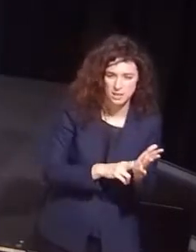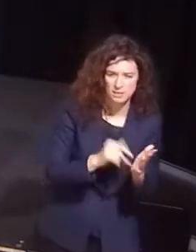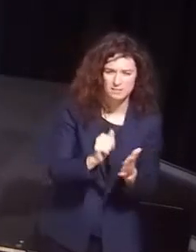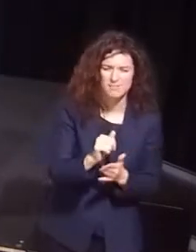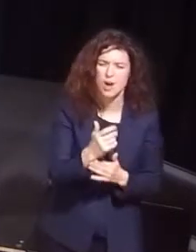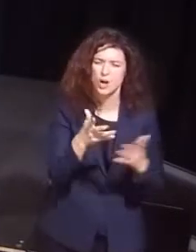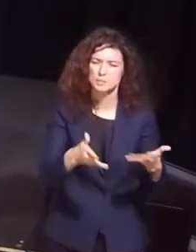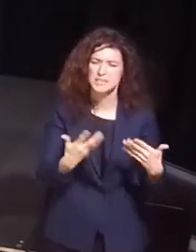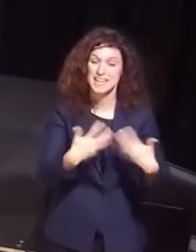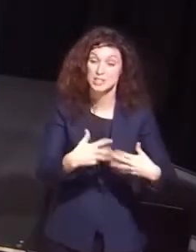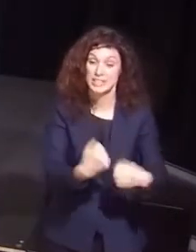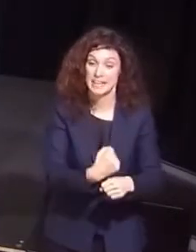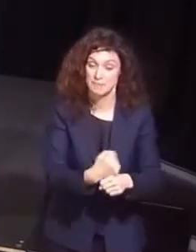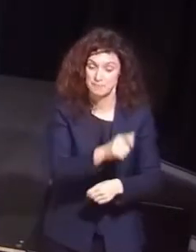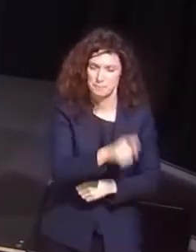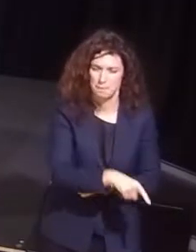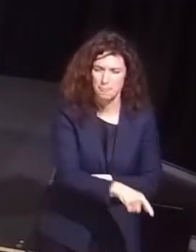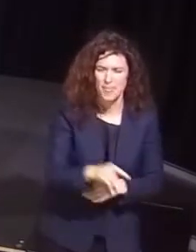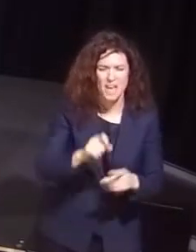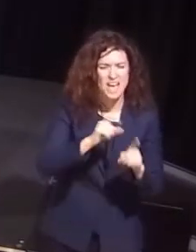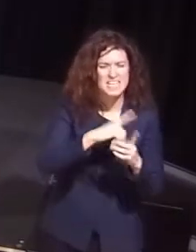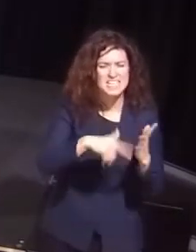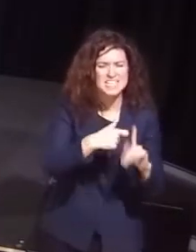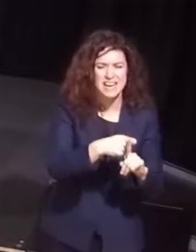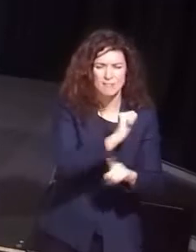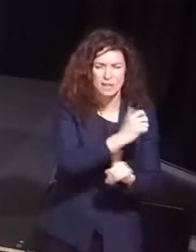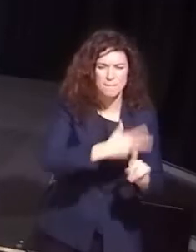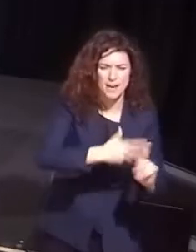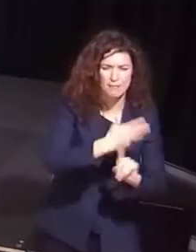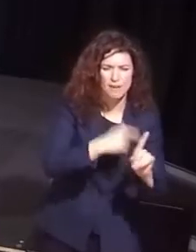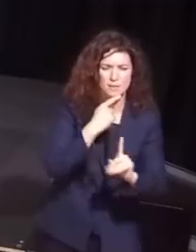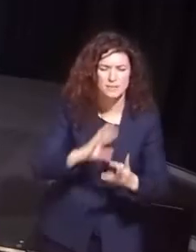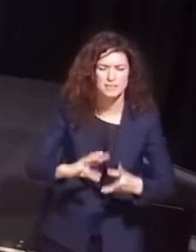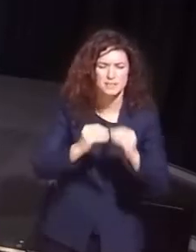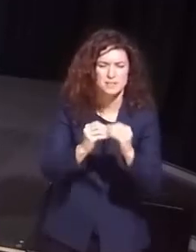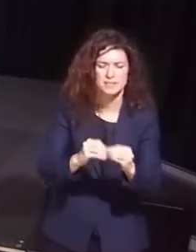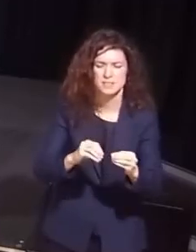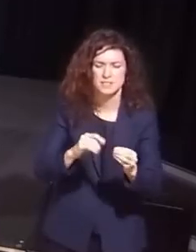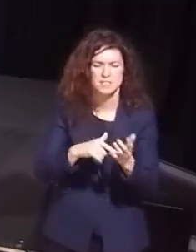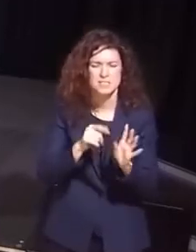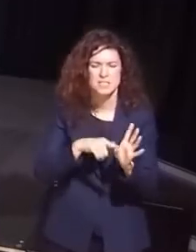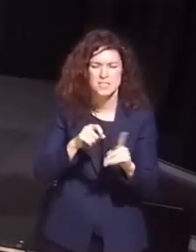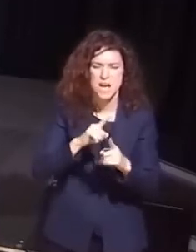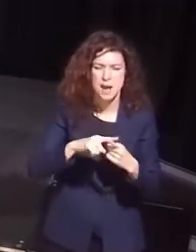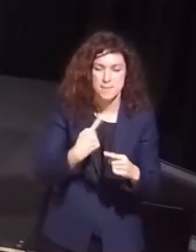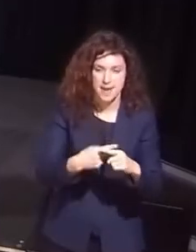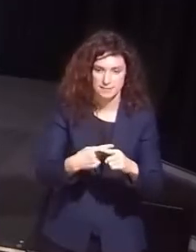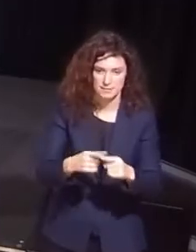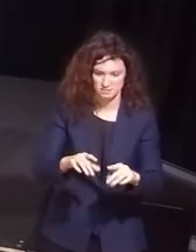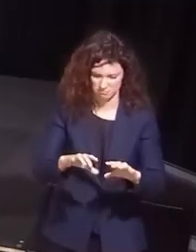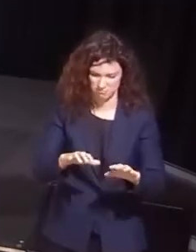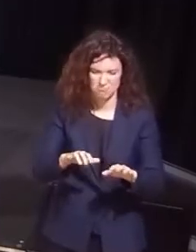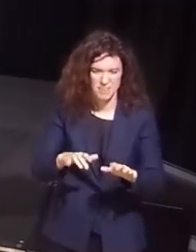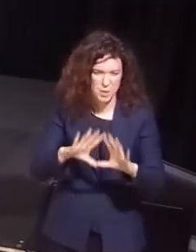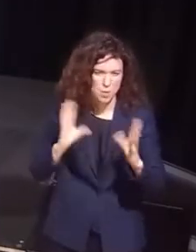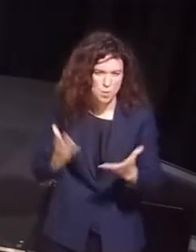Derek's background included servicing Typex cipher machines in World War II, which was an unbreakable British Enigma